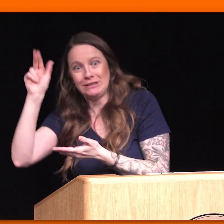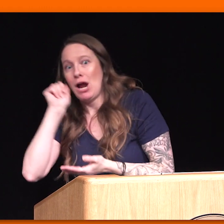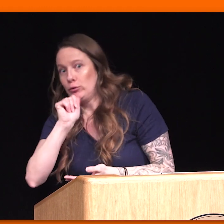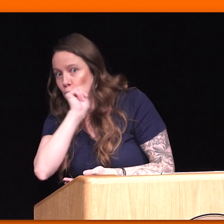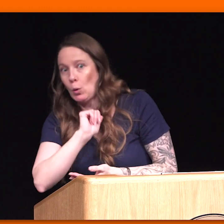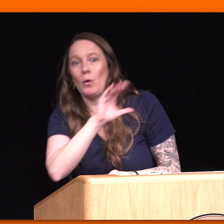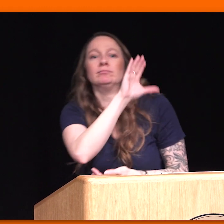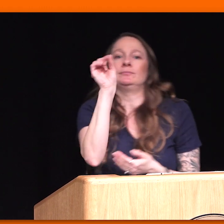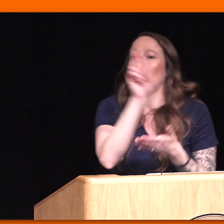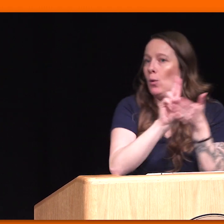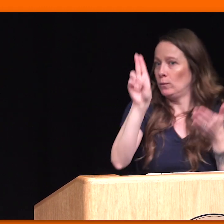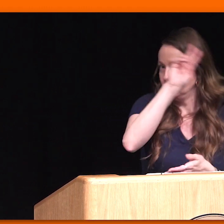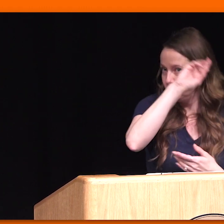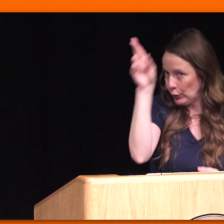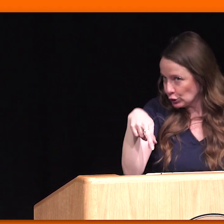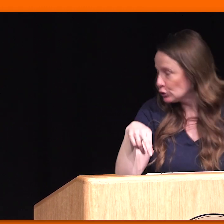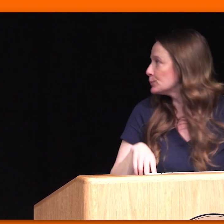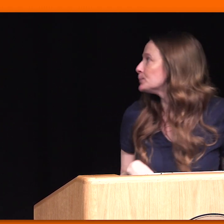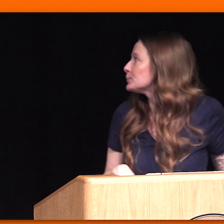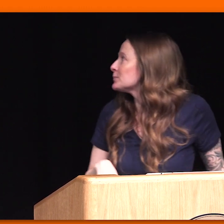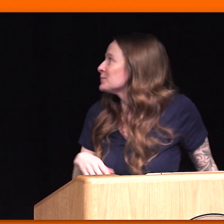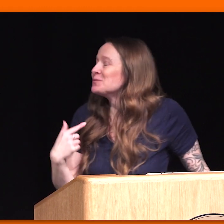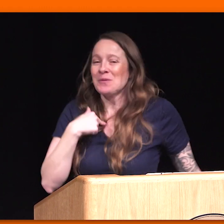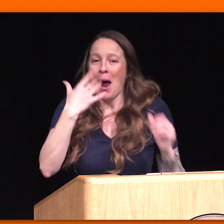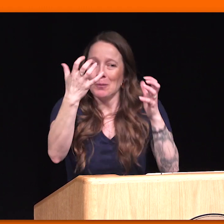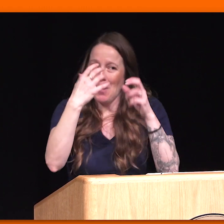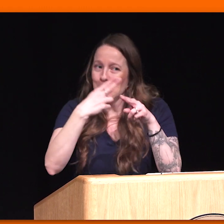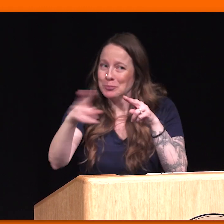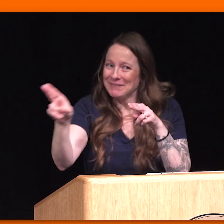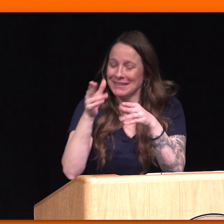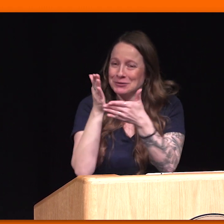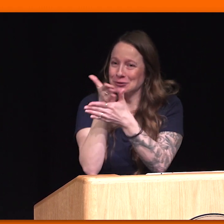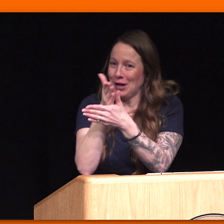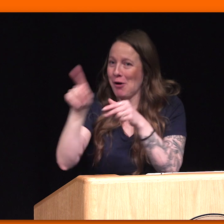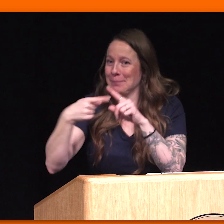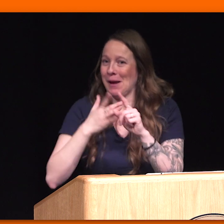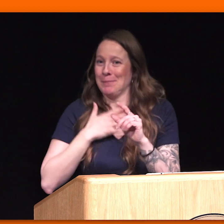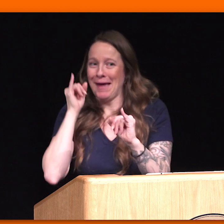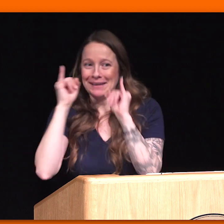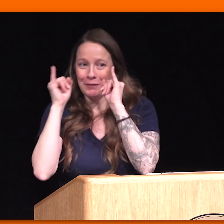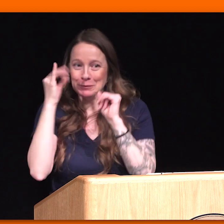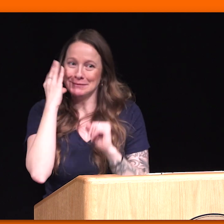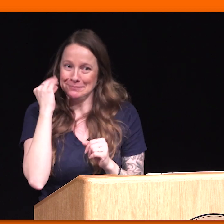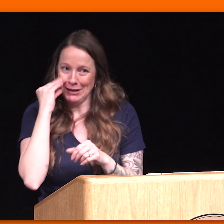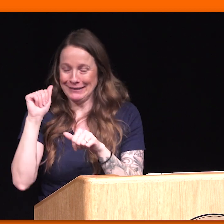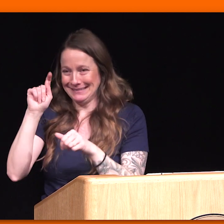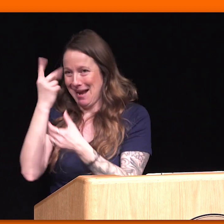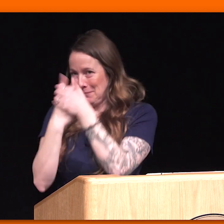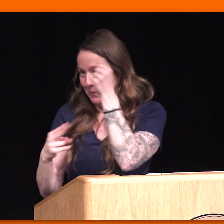And then I was invited for interviews at the University of Arizona and the University of Rochester. And I want to briefly share a story